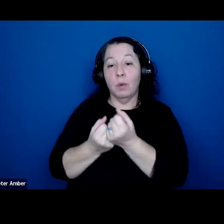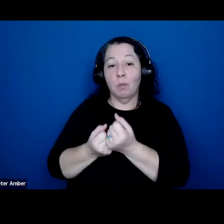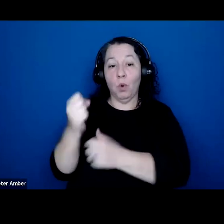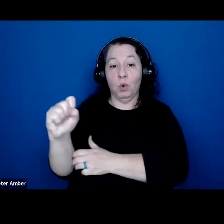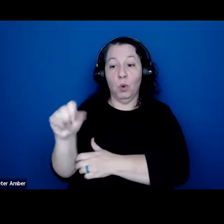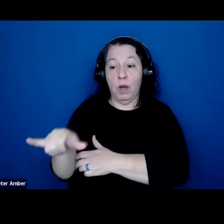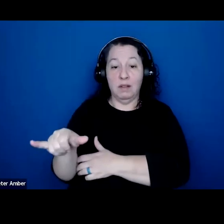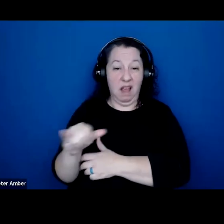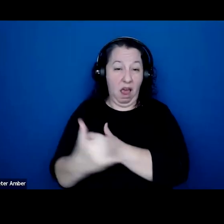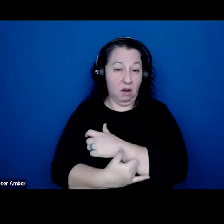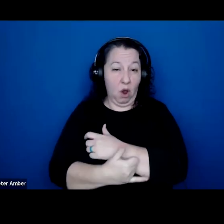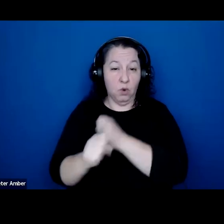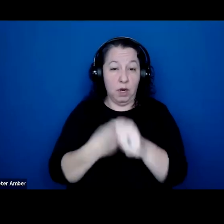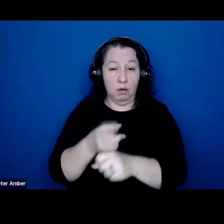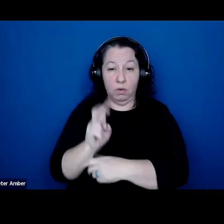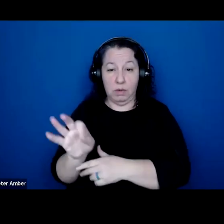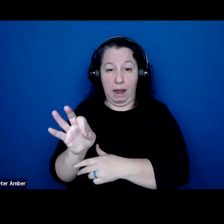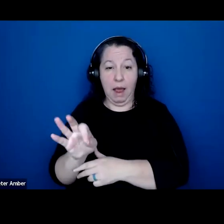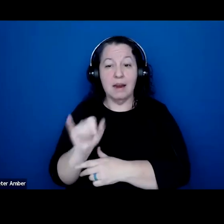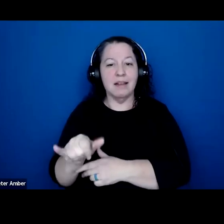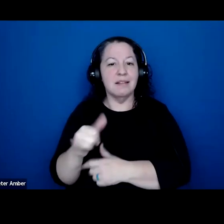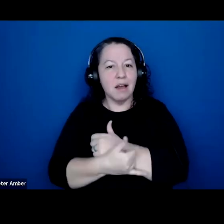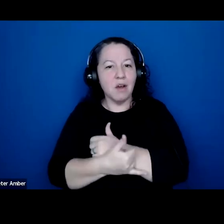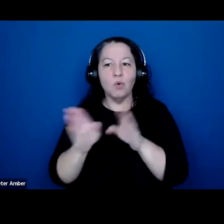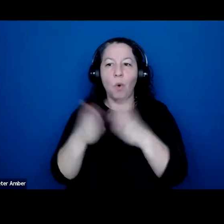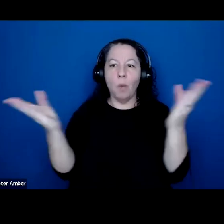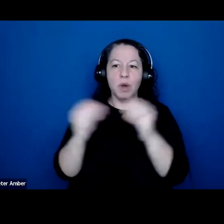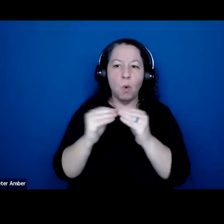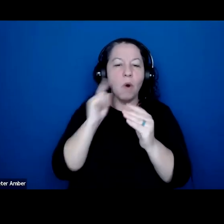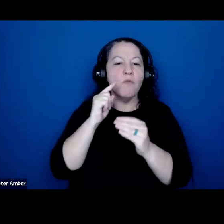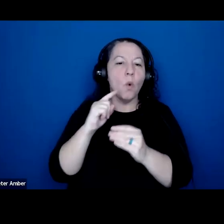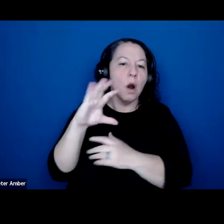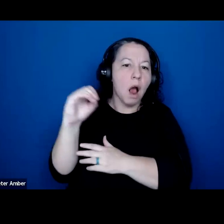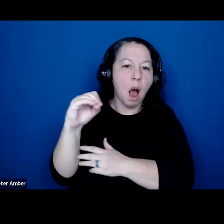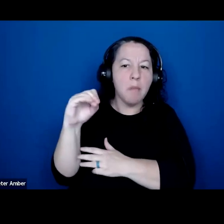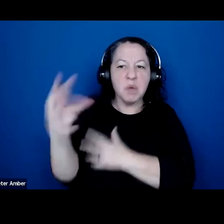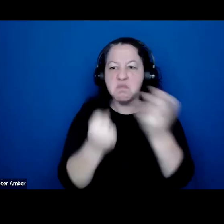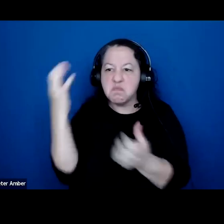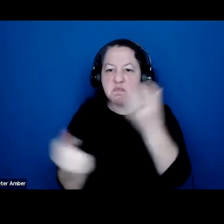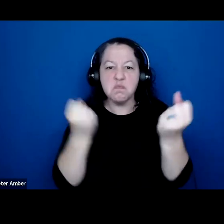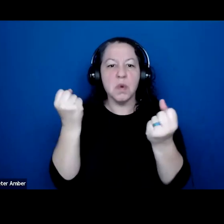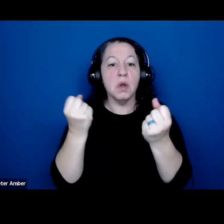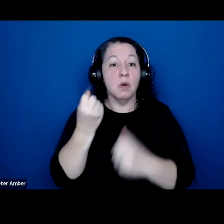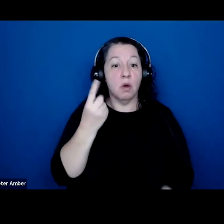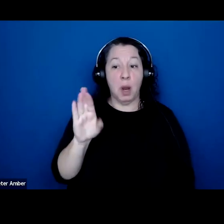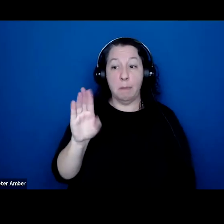Honduras was "opened up" even further to corporate plunder, and Berta and her community resisted the building of a dam